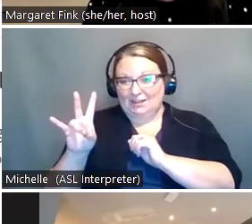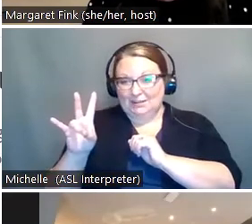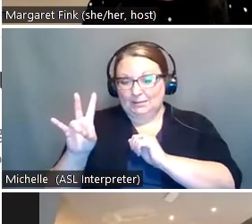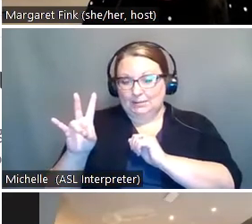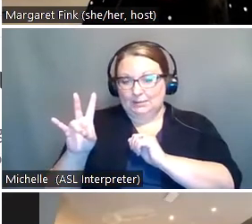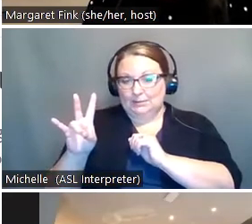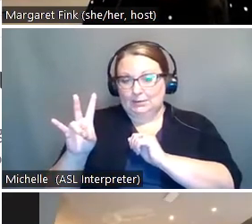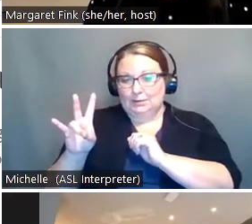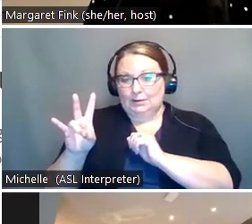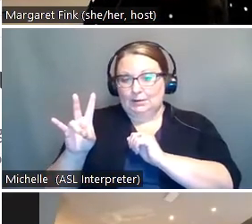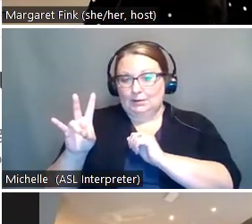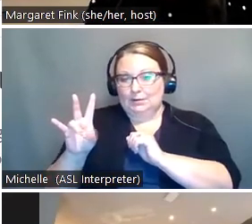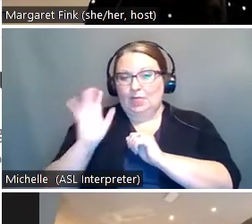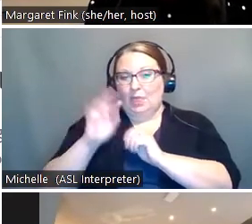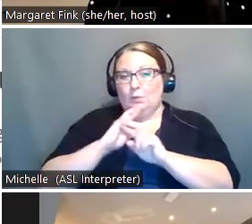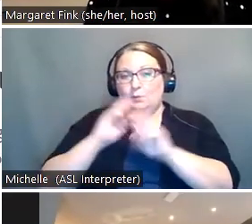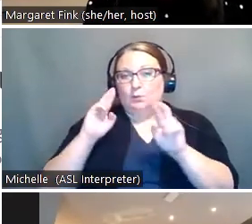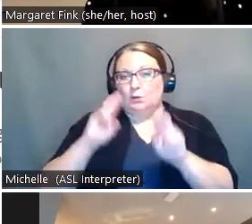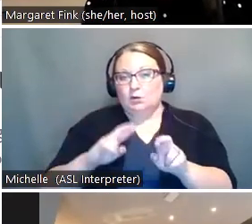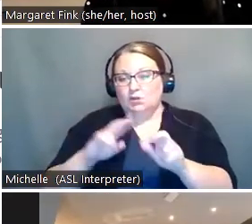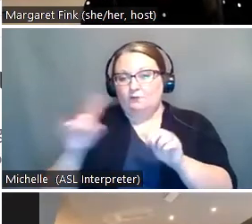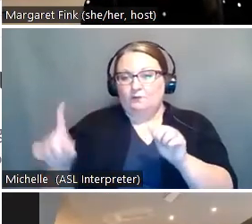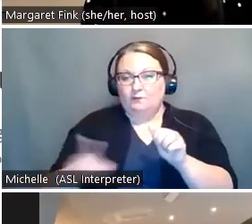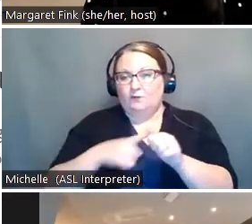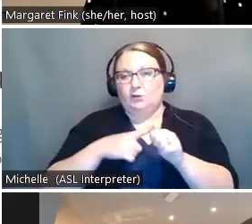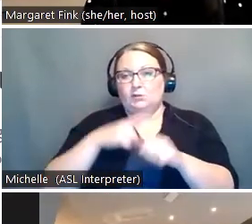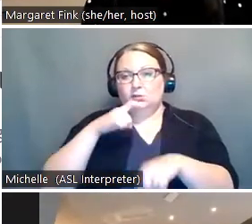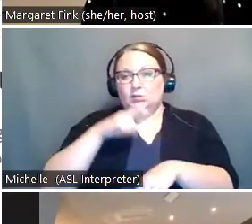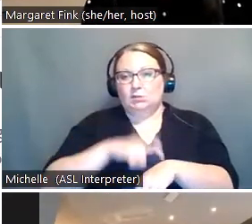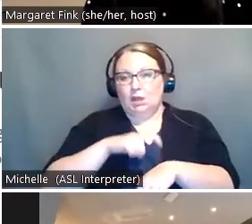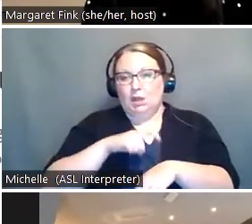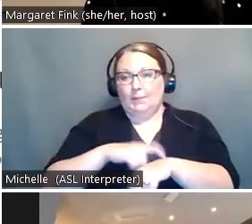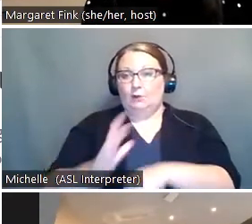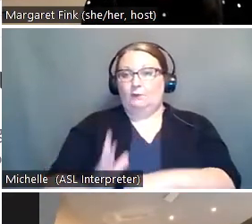And this report was the first time in a formal way